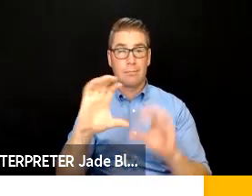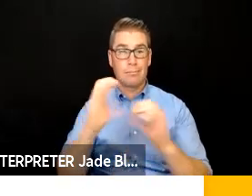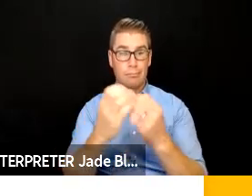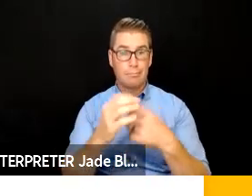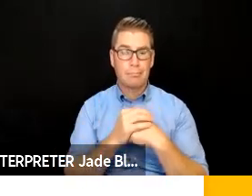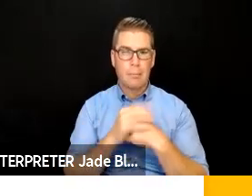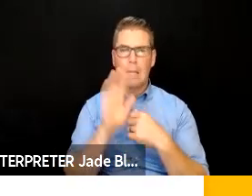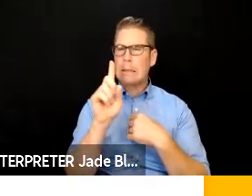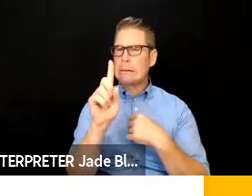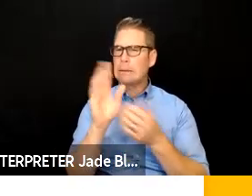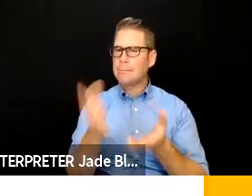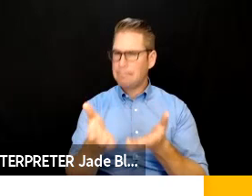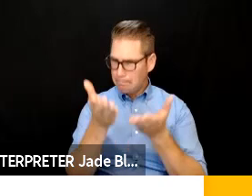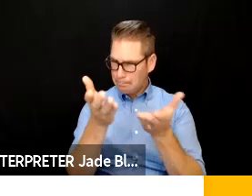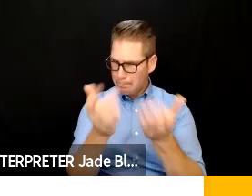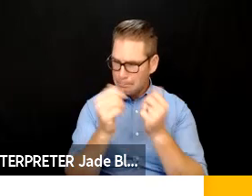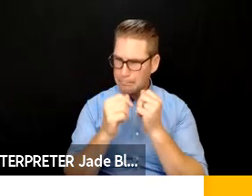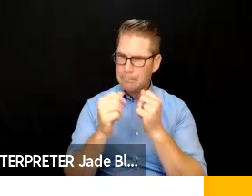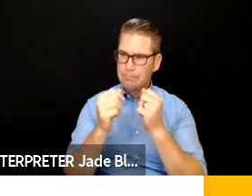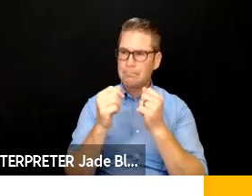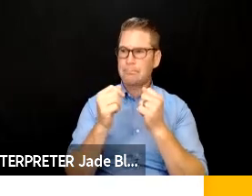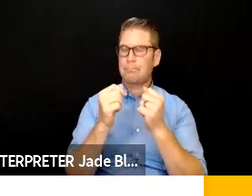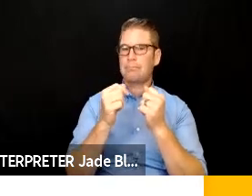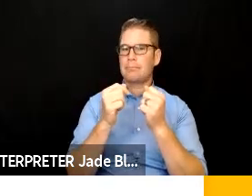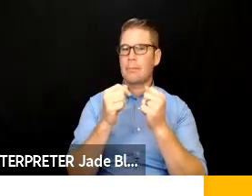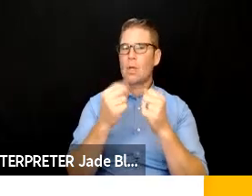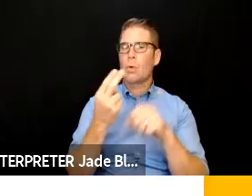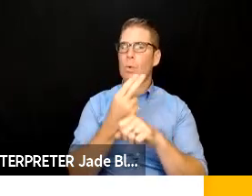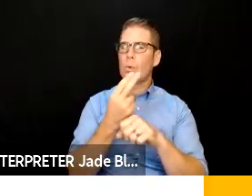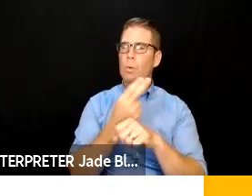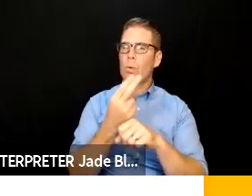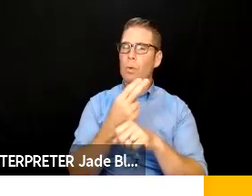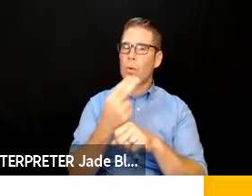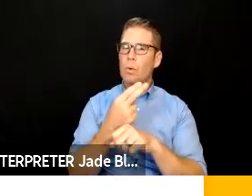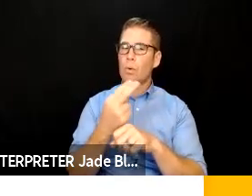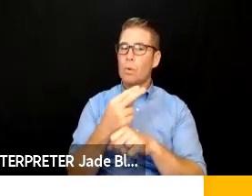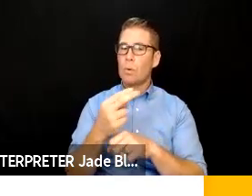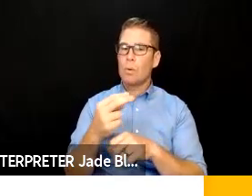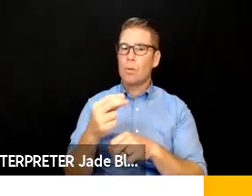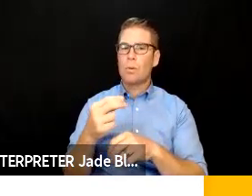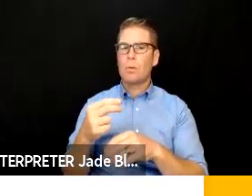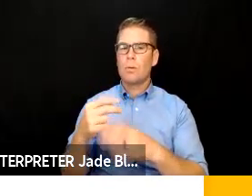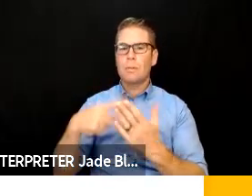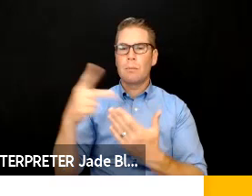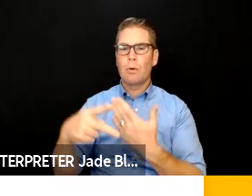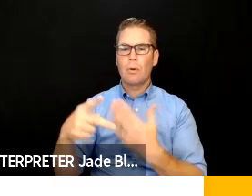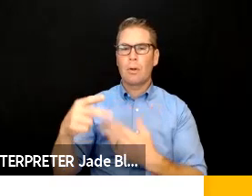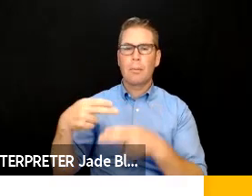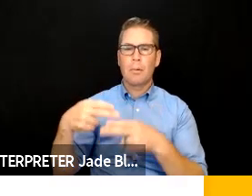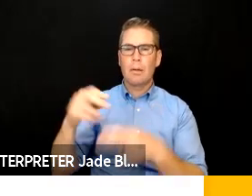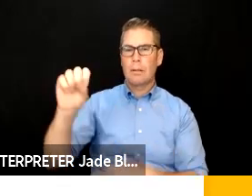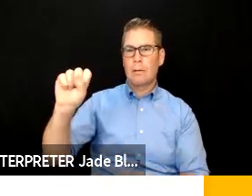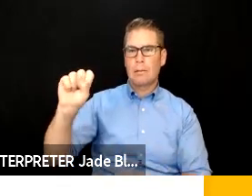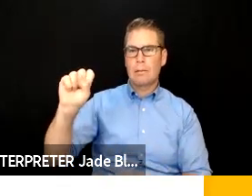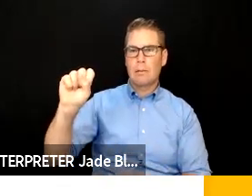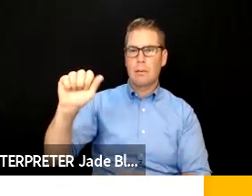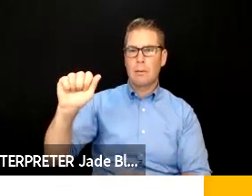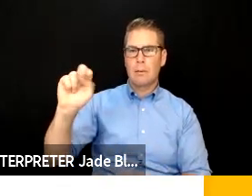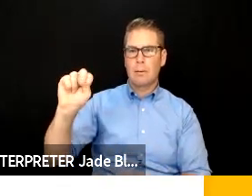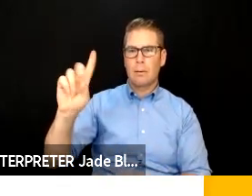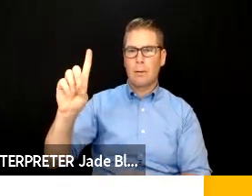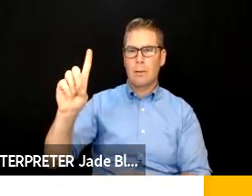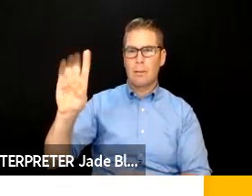Sally Potter: That you use a sandbox. If you have access to a sandbox or possibly an Old Course rather than